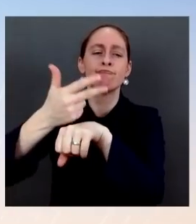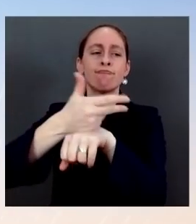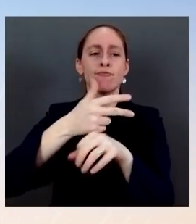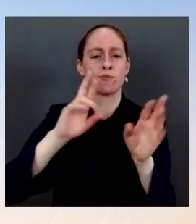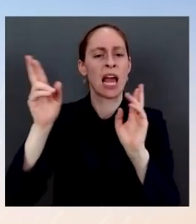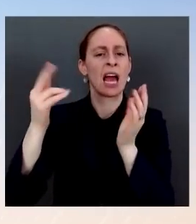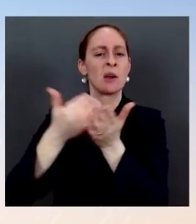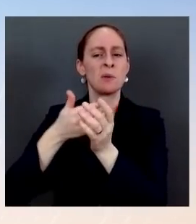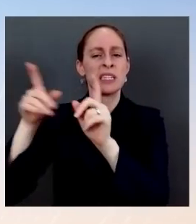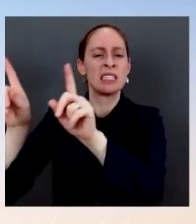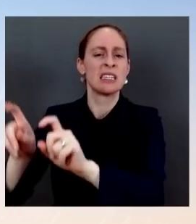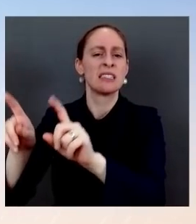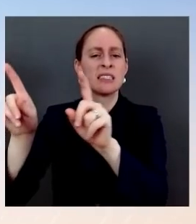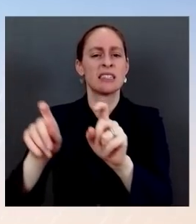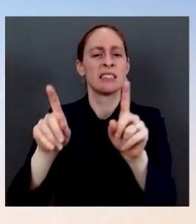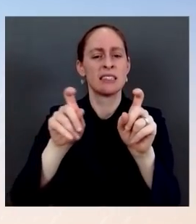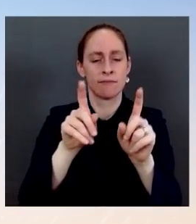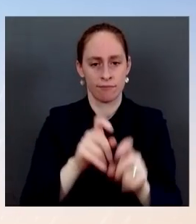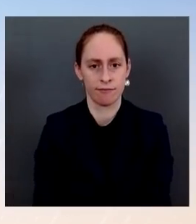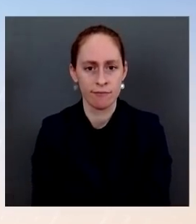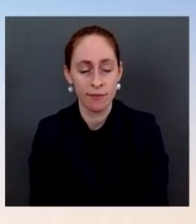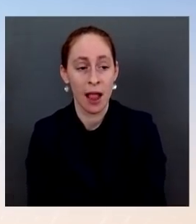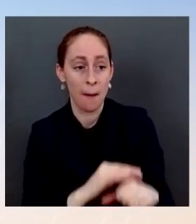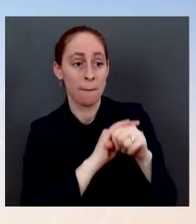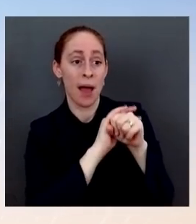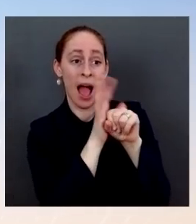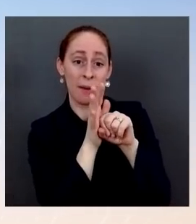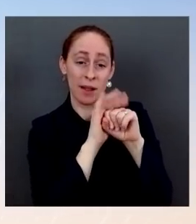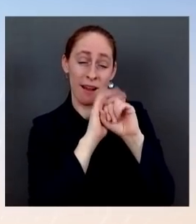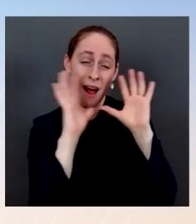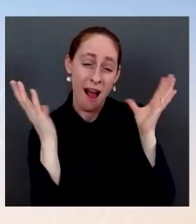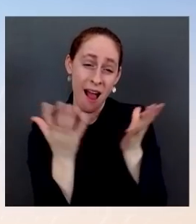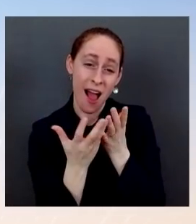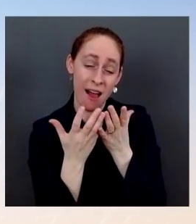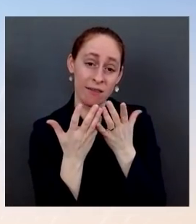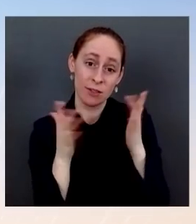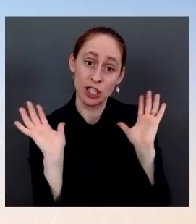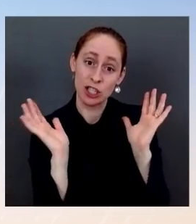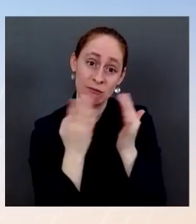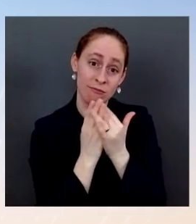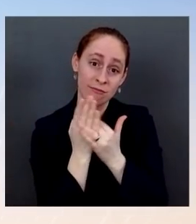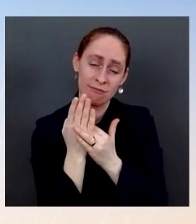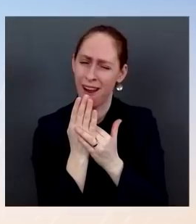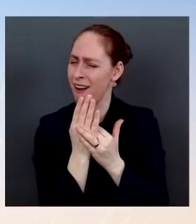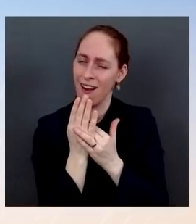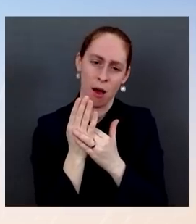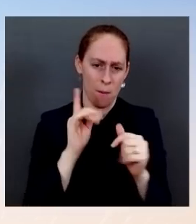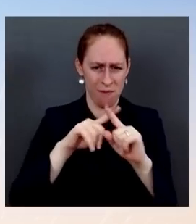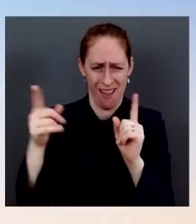than we were one year ago today. Go ahead. The Press: Can I ask -- Intel found itself in some hot water overnight over a statement